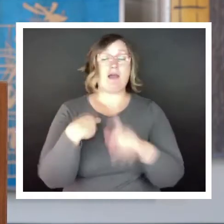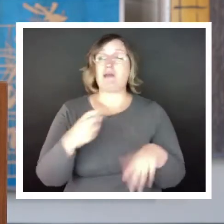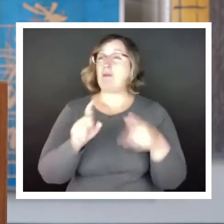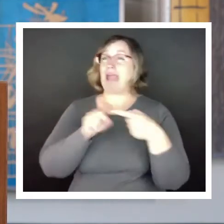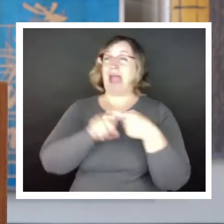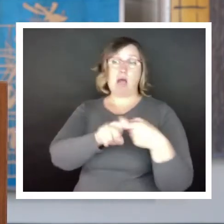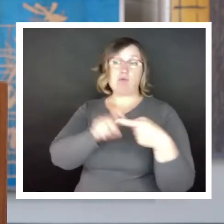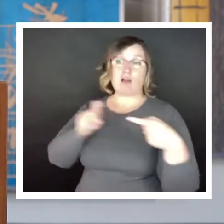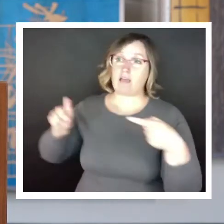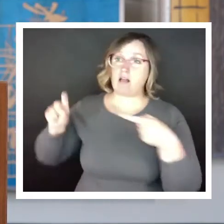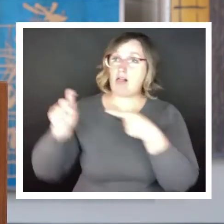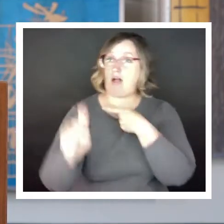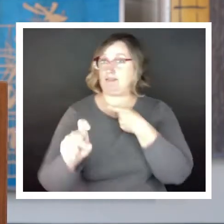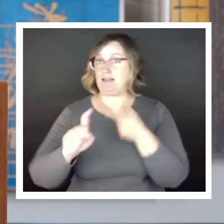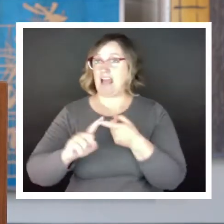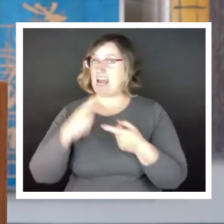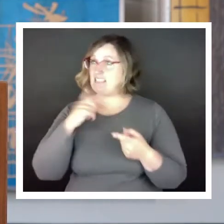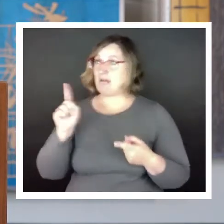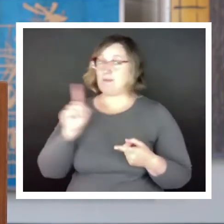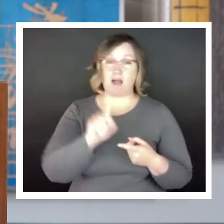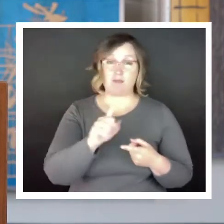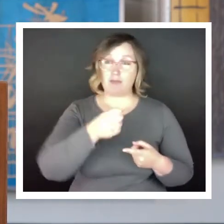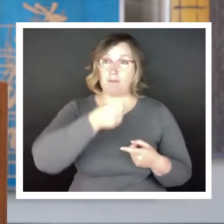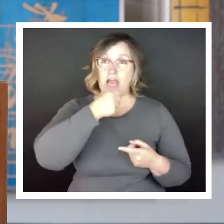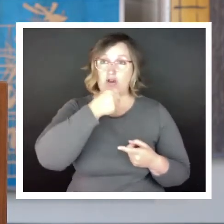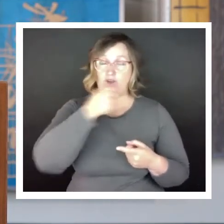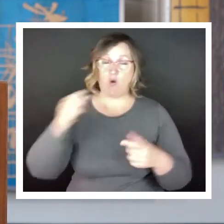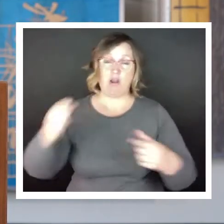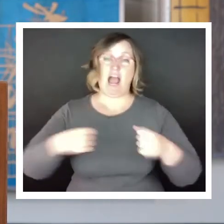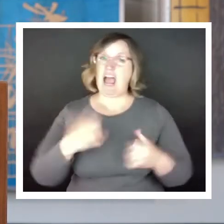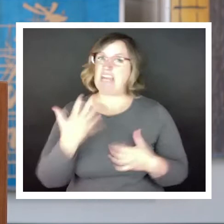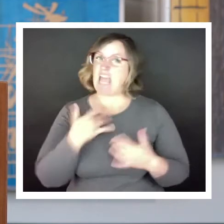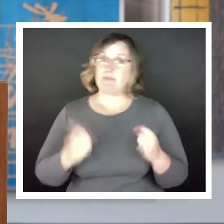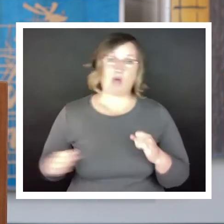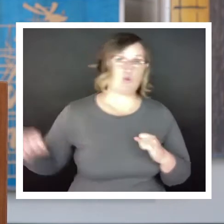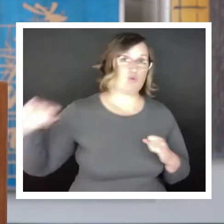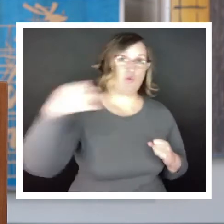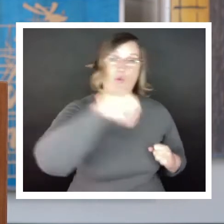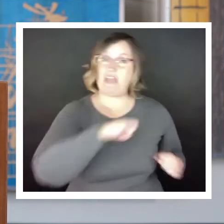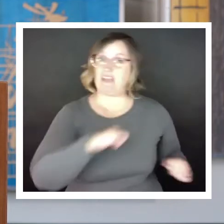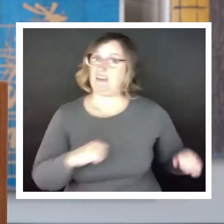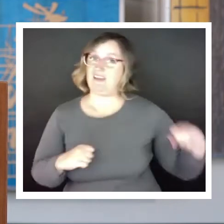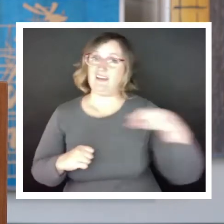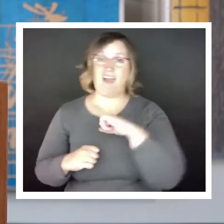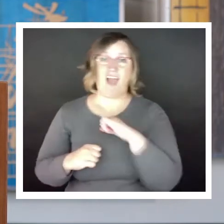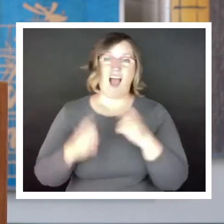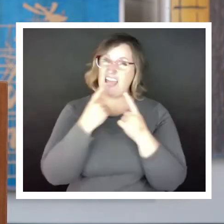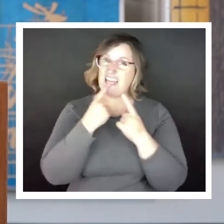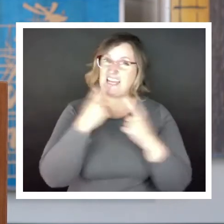to that White House microphone and I came out swinging. I told the whole world I was a gay teacher.